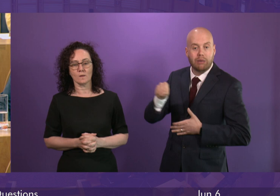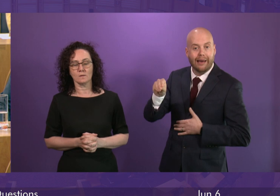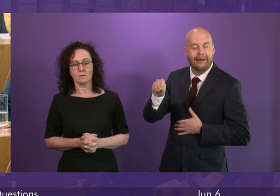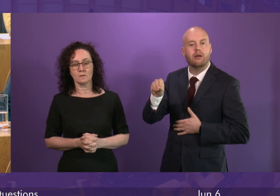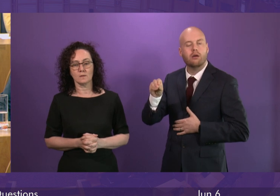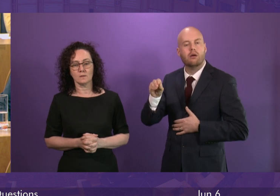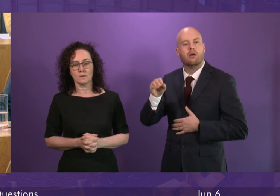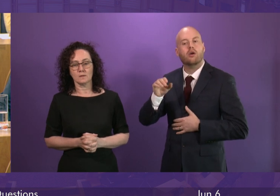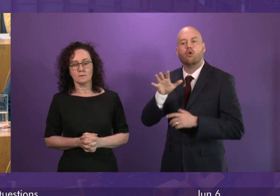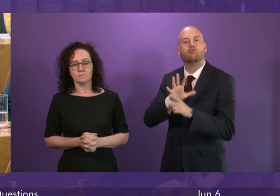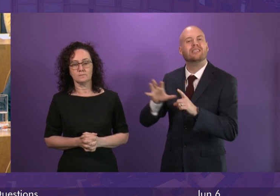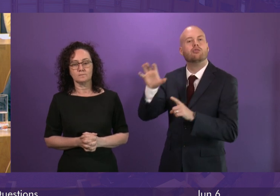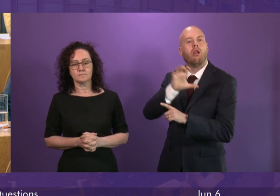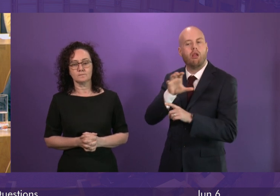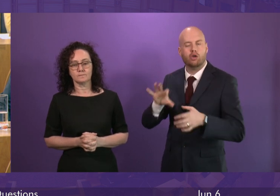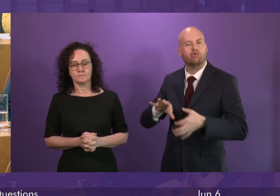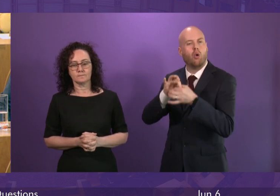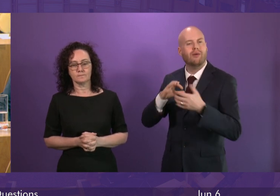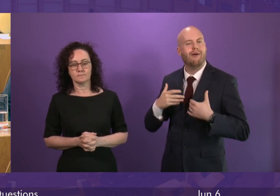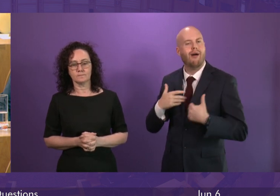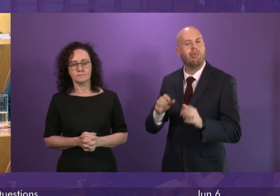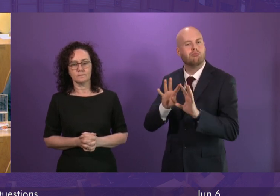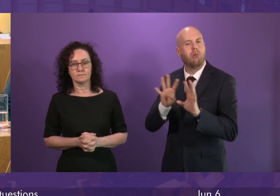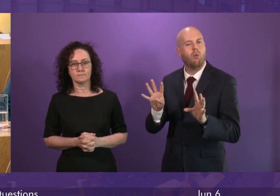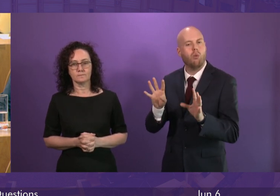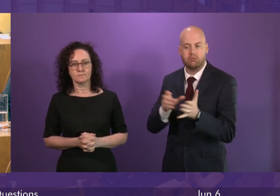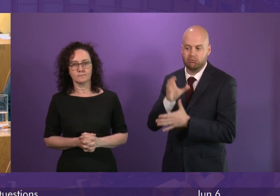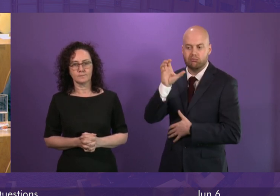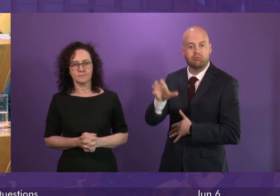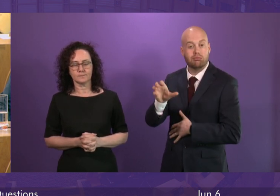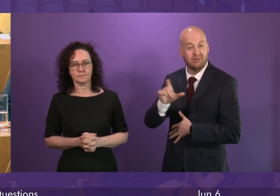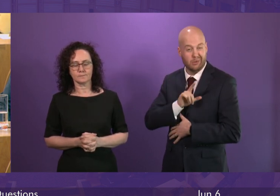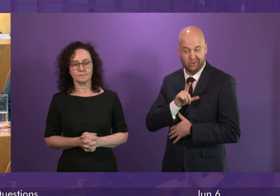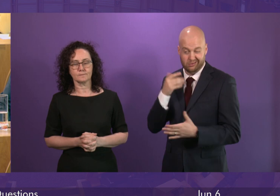continued concern about the state of the finances of NHS Borders. At a recent meeting, the integration